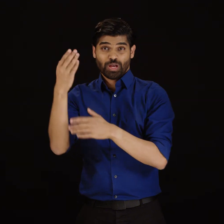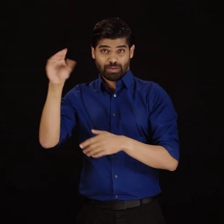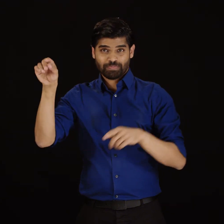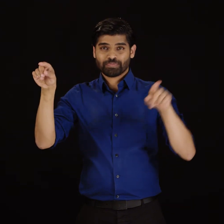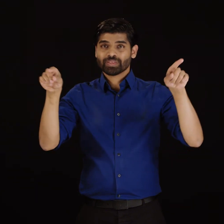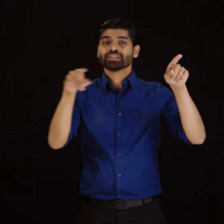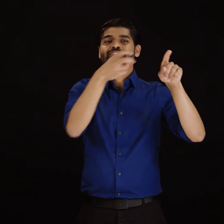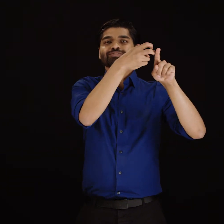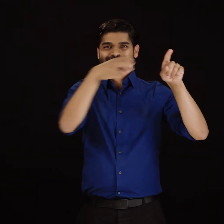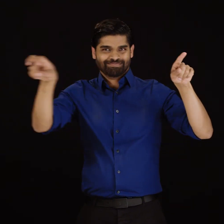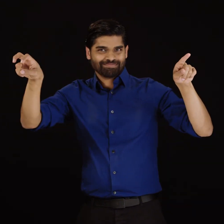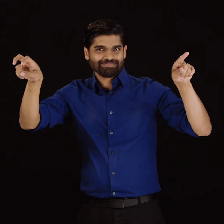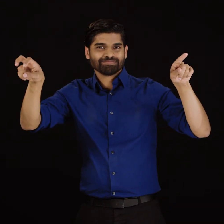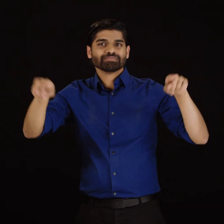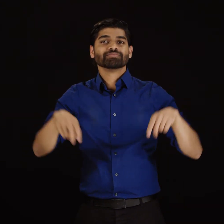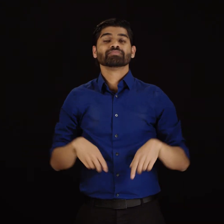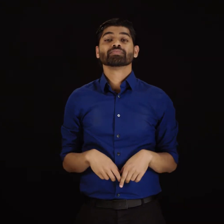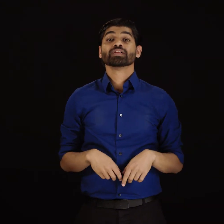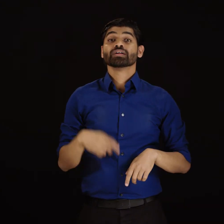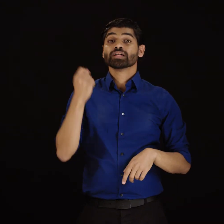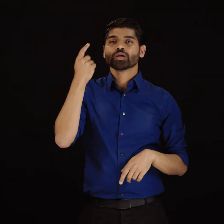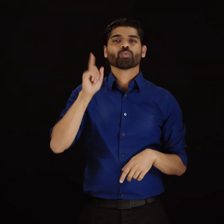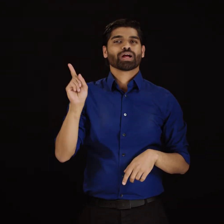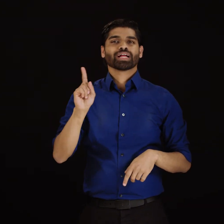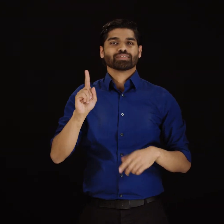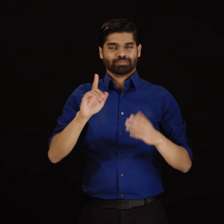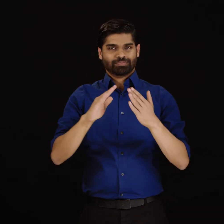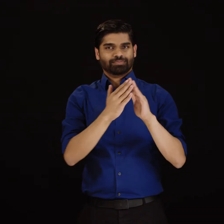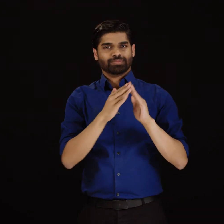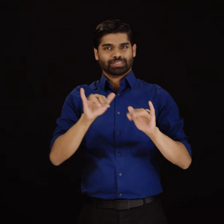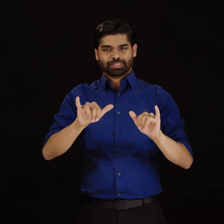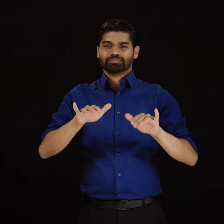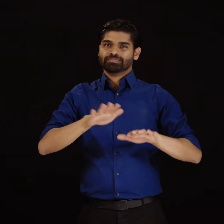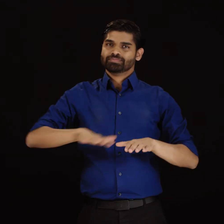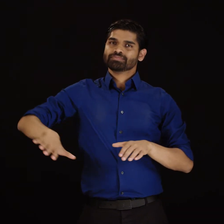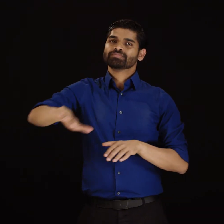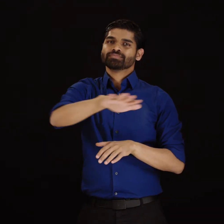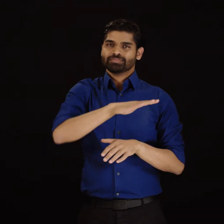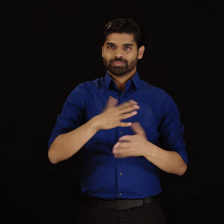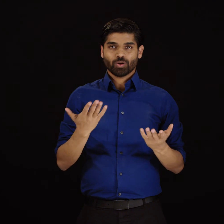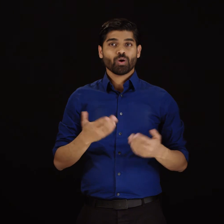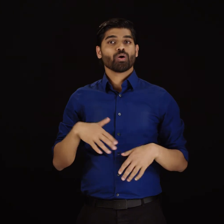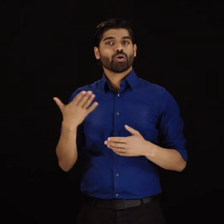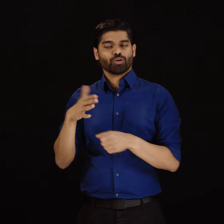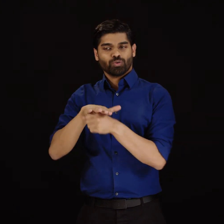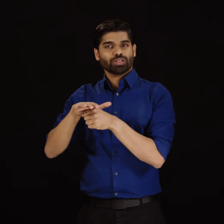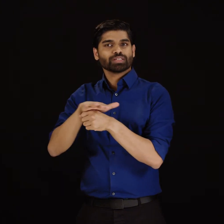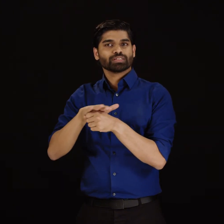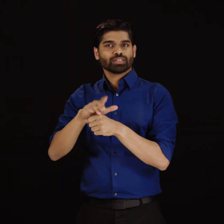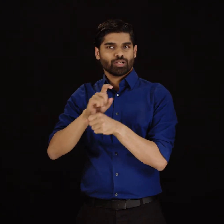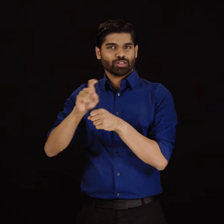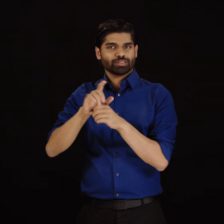general metropolitan area or local calling area and keep their existing phone number. For example, consumers with